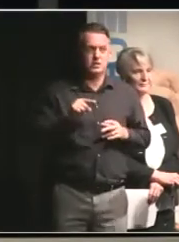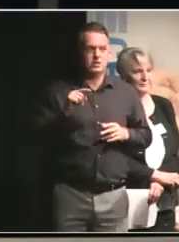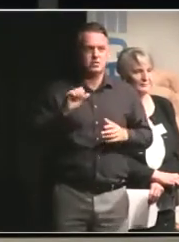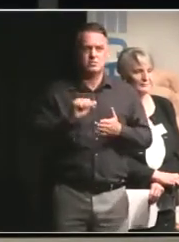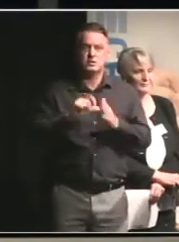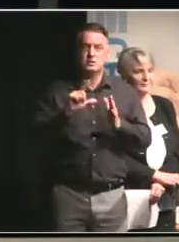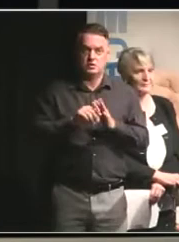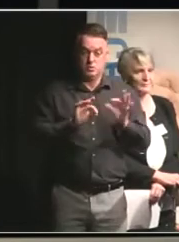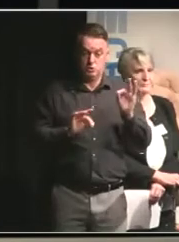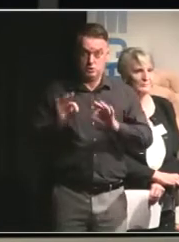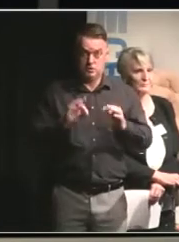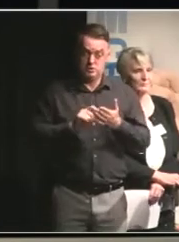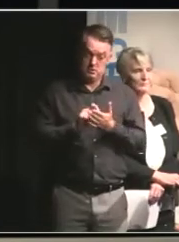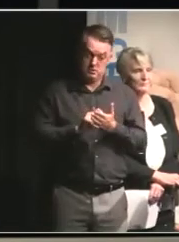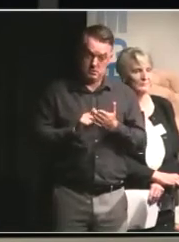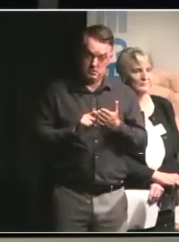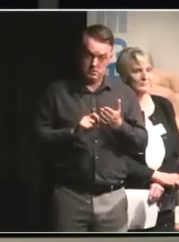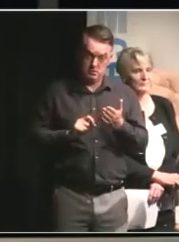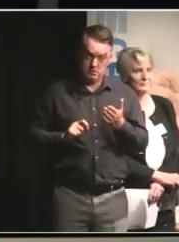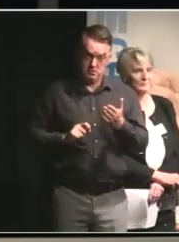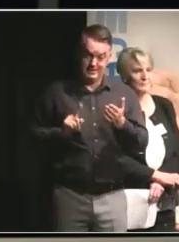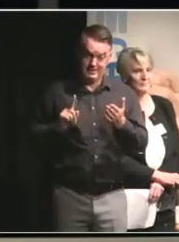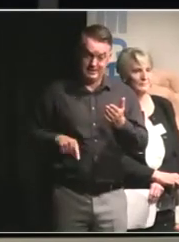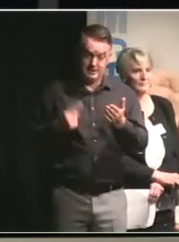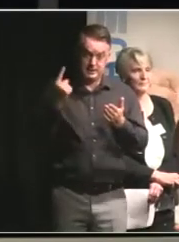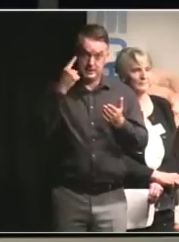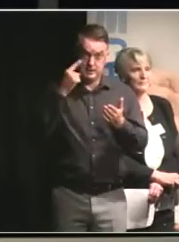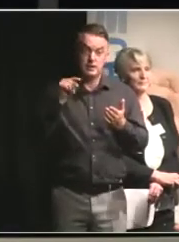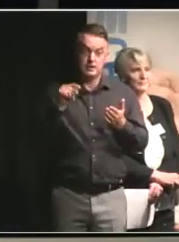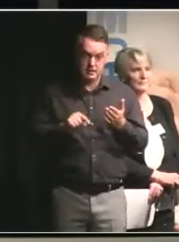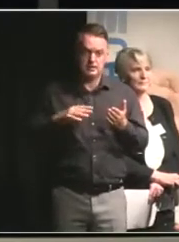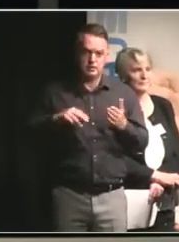puts pen to paper and starts thinking about it. That's when to anticipate these things